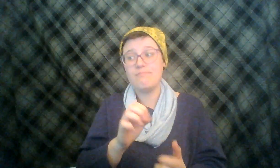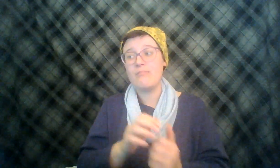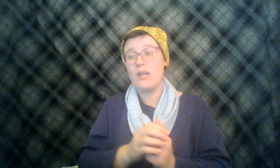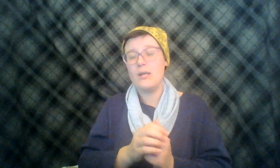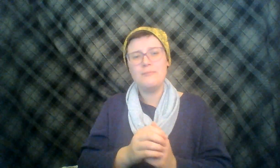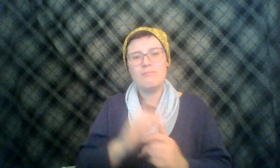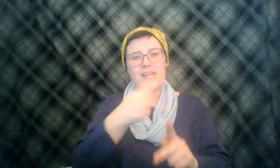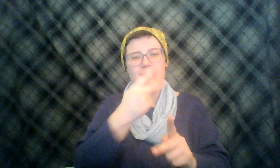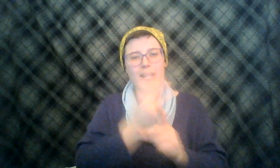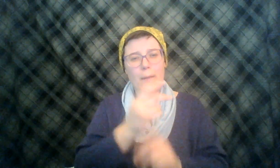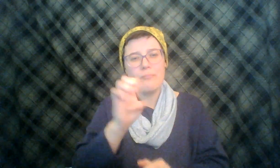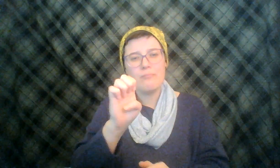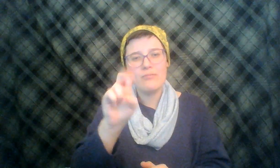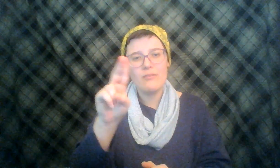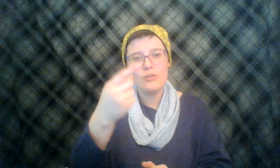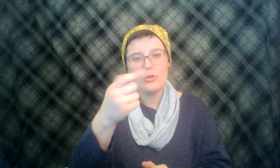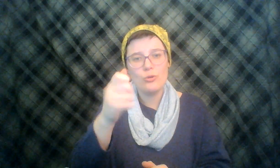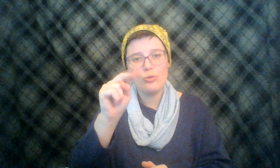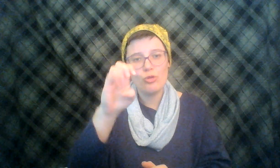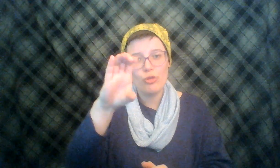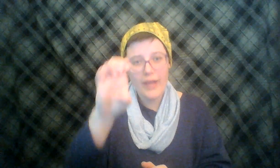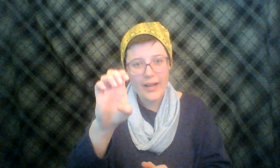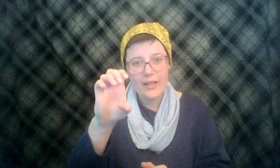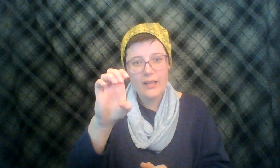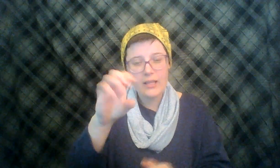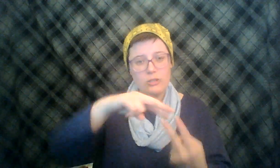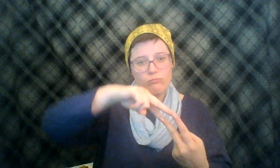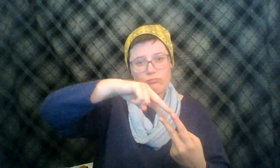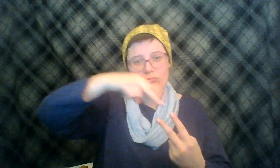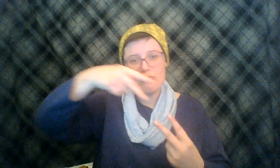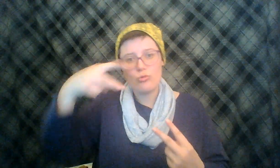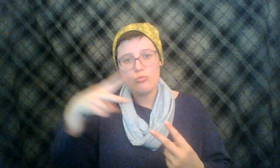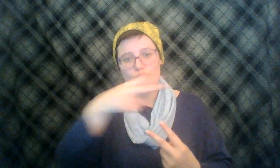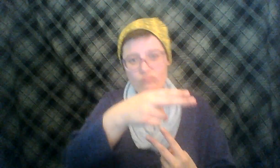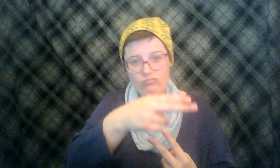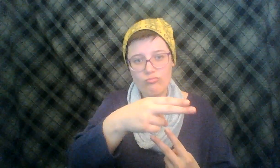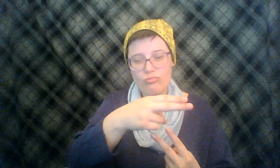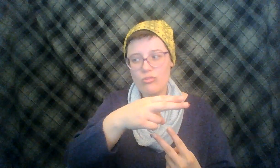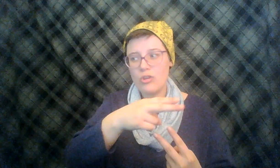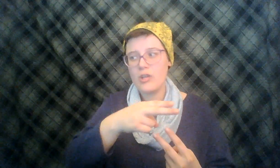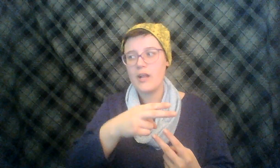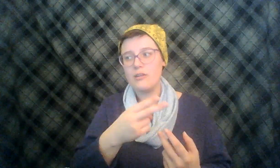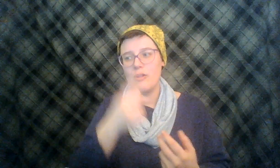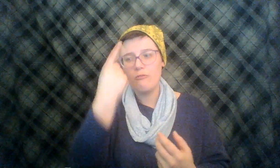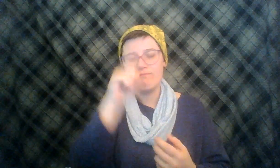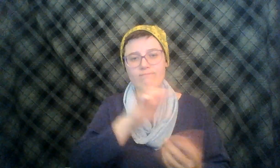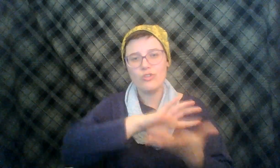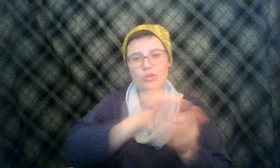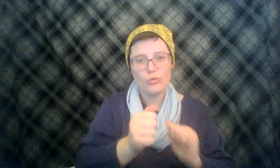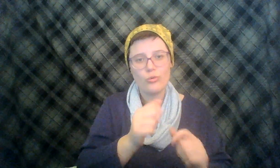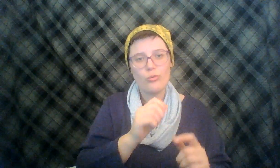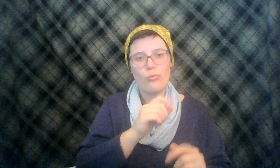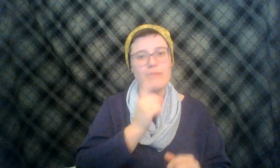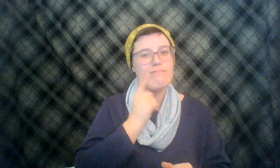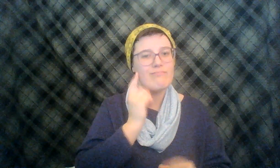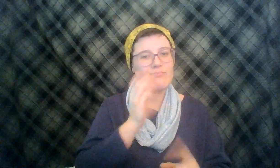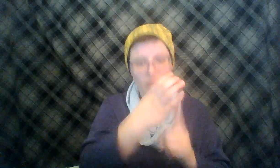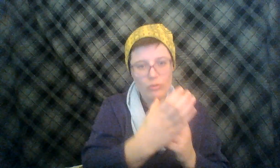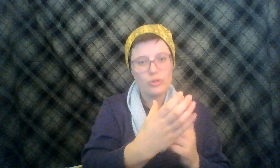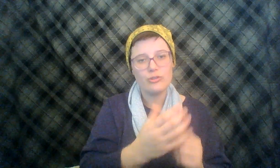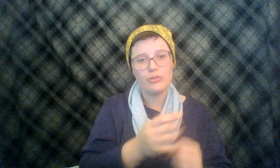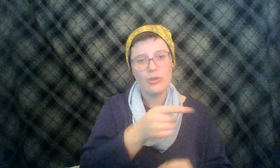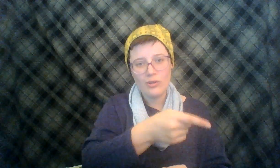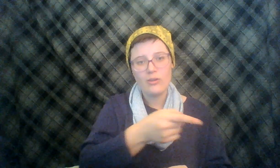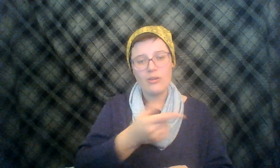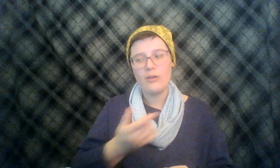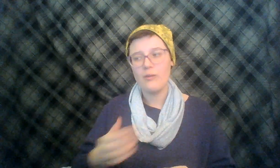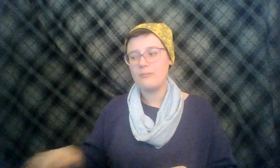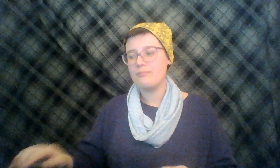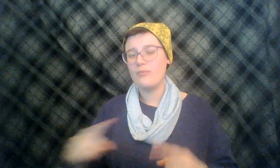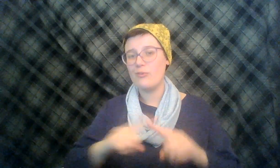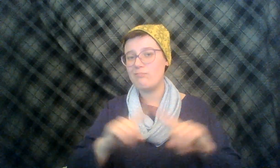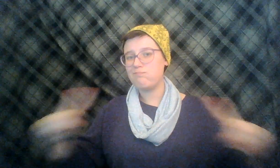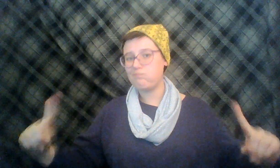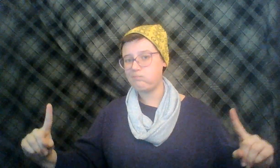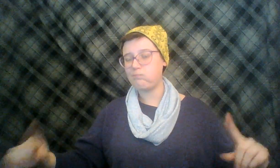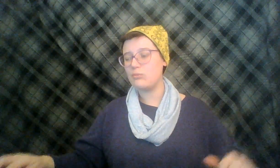and a form of eugenics used to destroy Deaf culture.